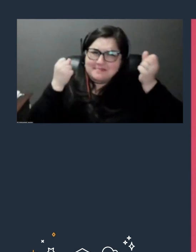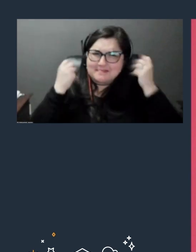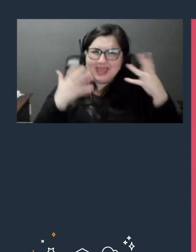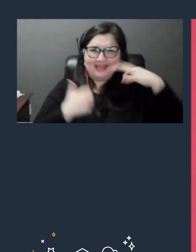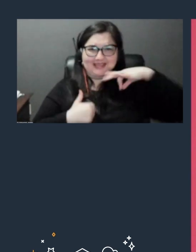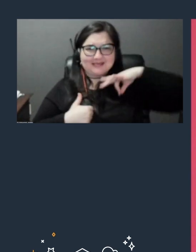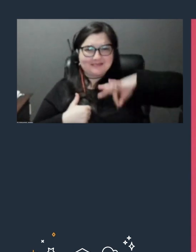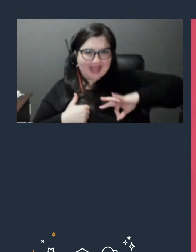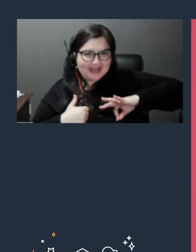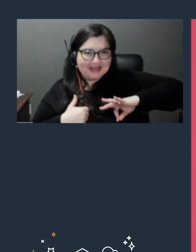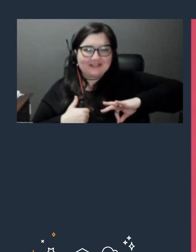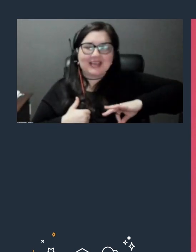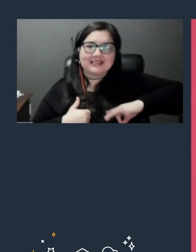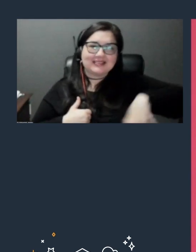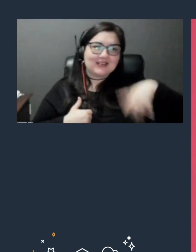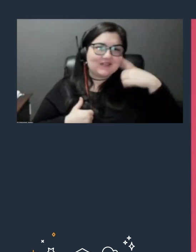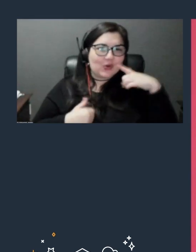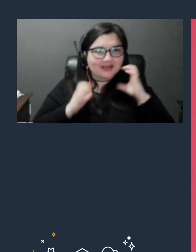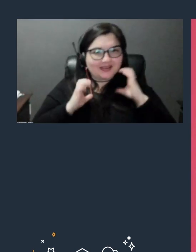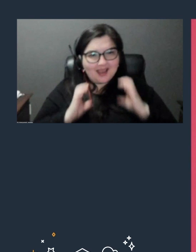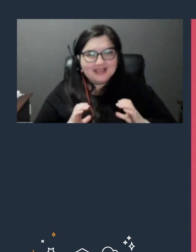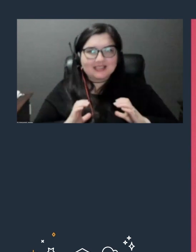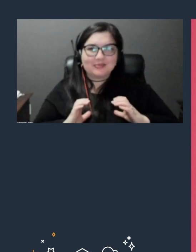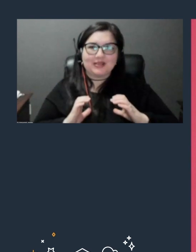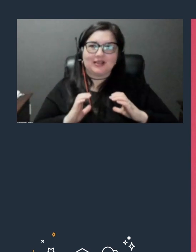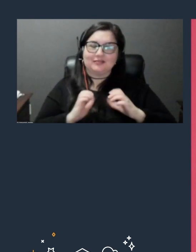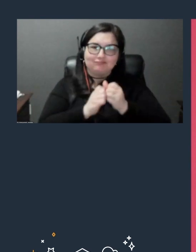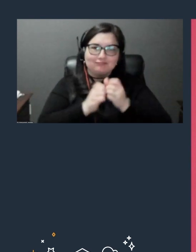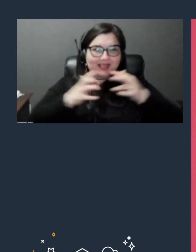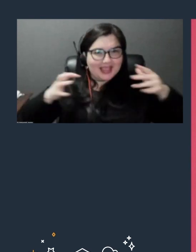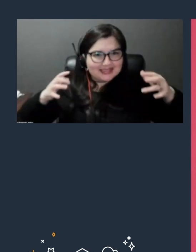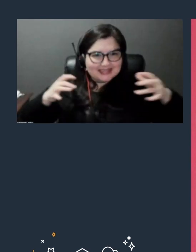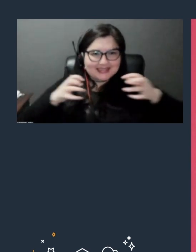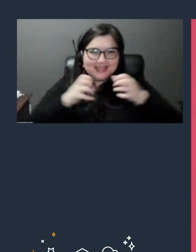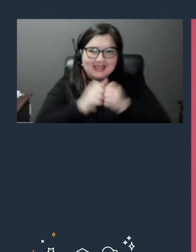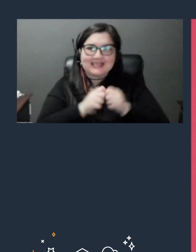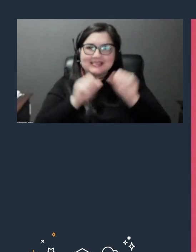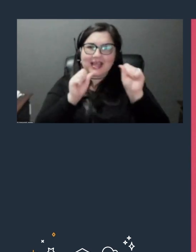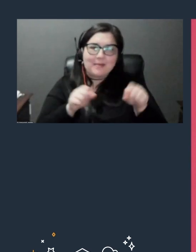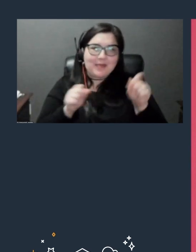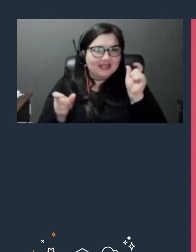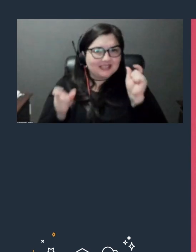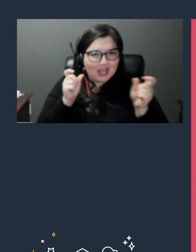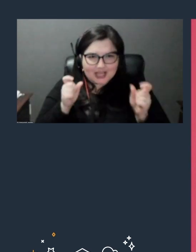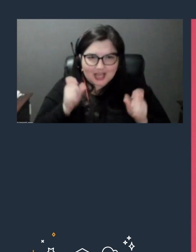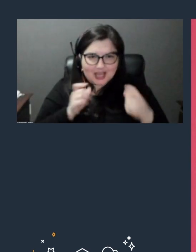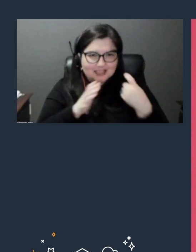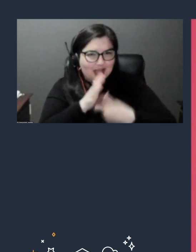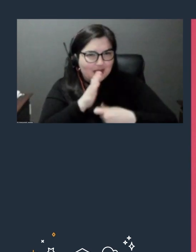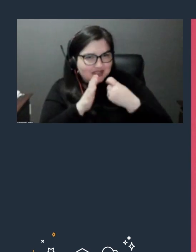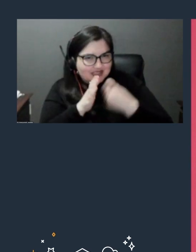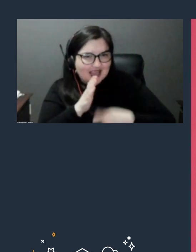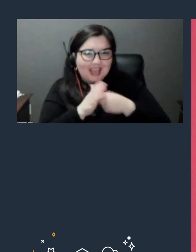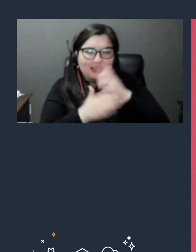You know, it has elasticity. It has the ability to do cost optimization. It has the sort of limitless scale